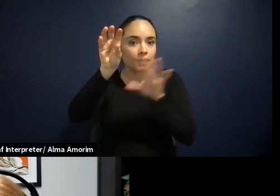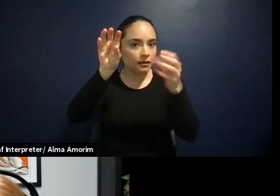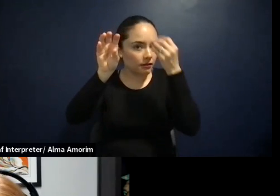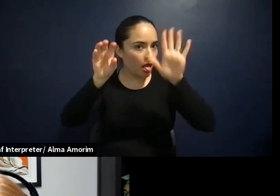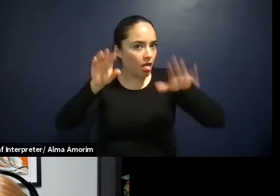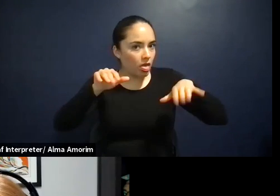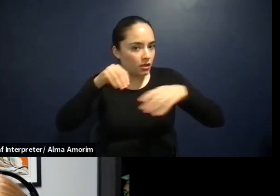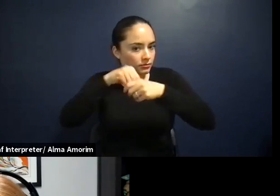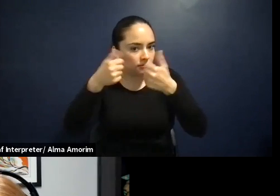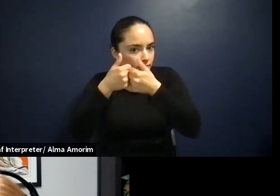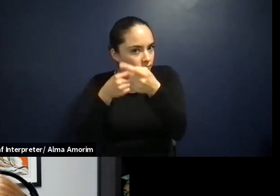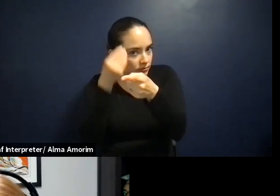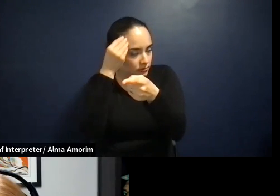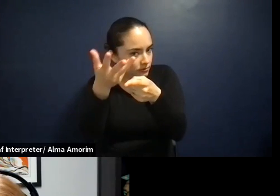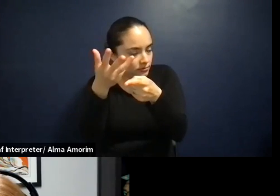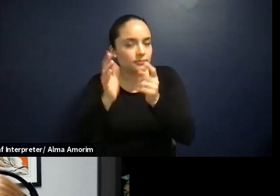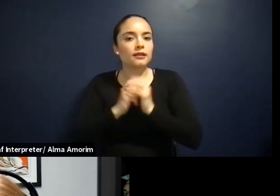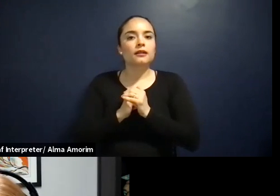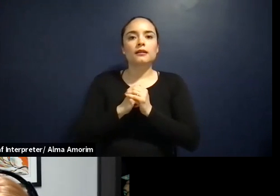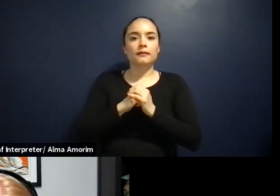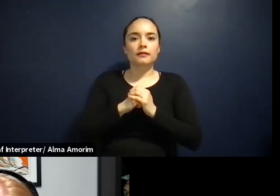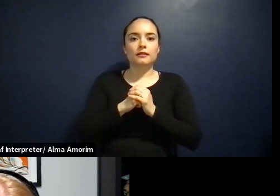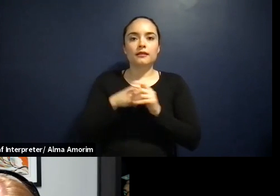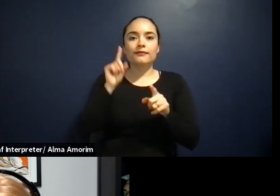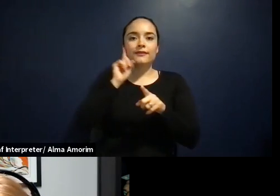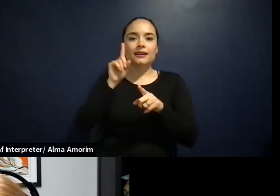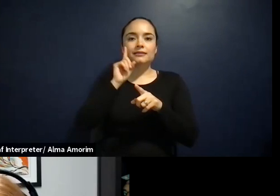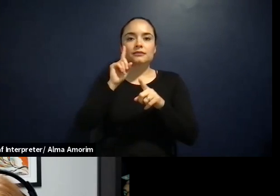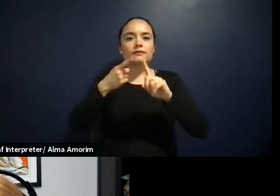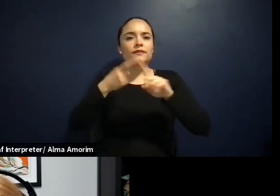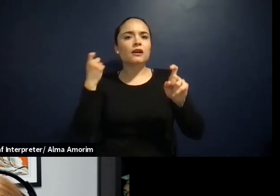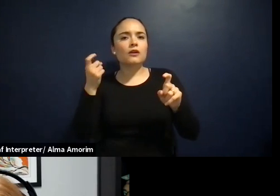from ancient debris, so it implies that there used to be a civilization